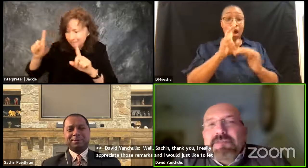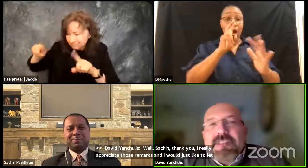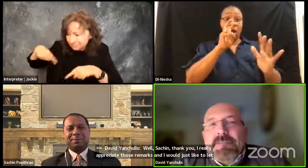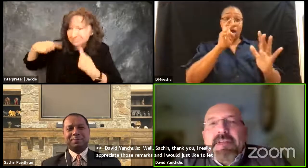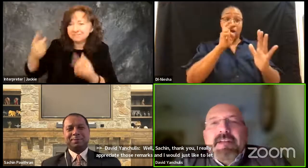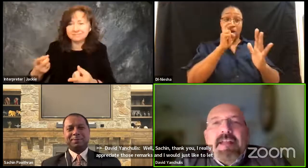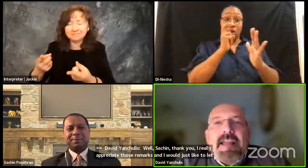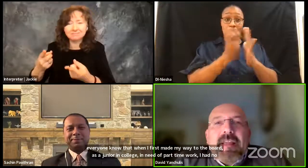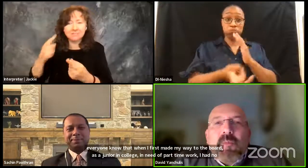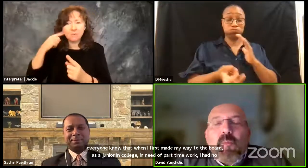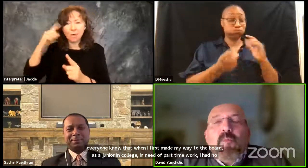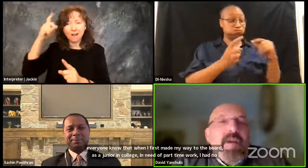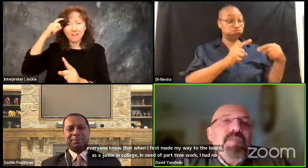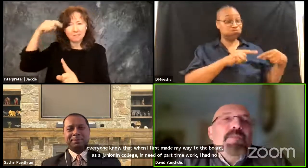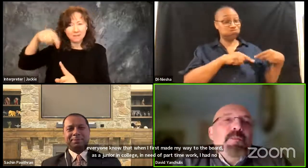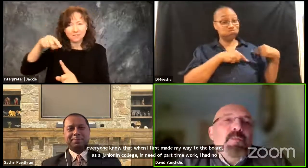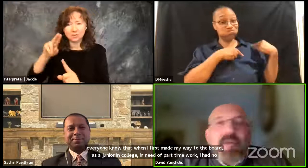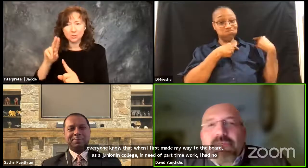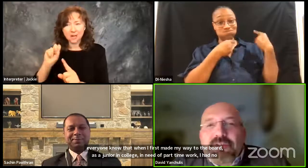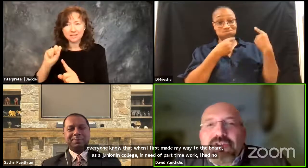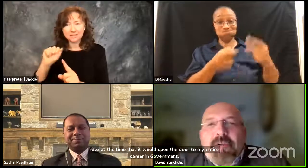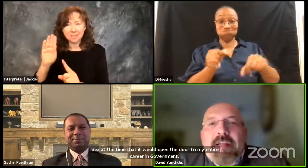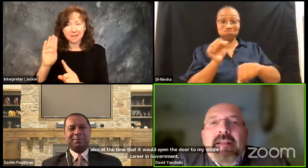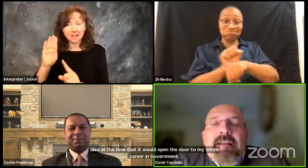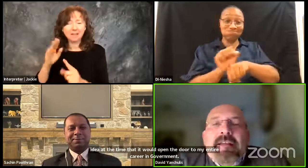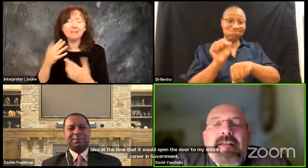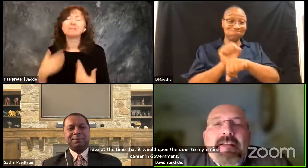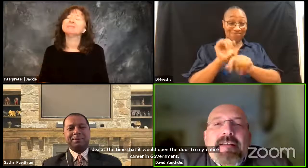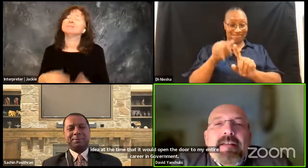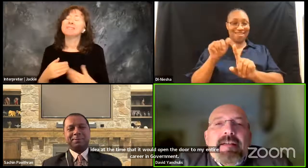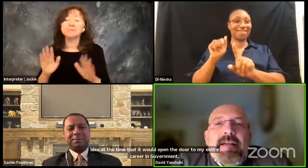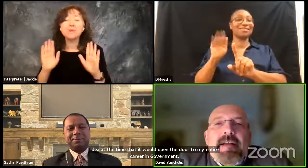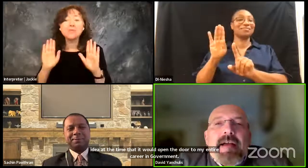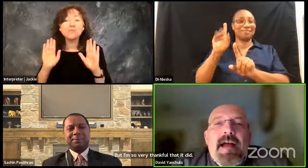It's just been a wonderful, wonderful journey.